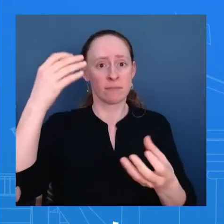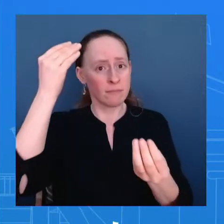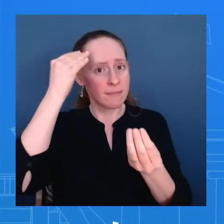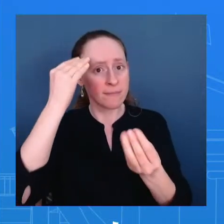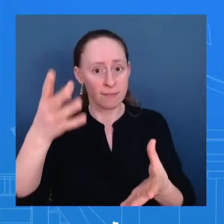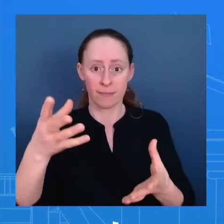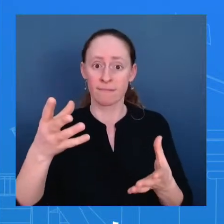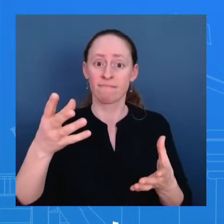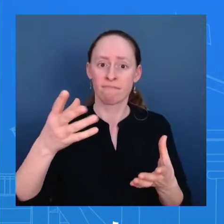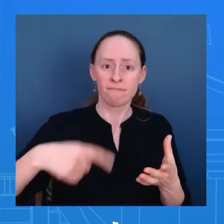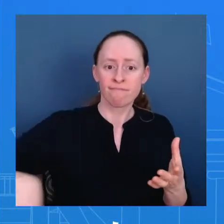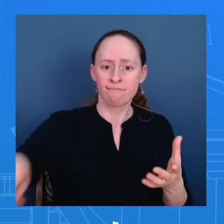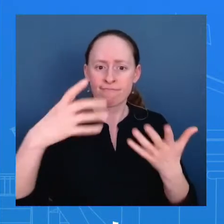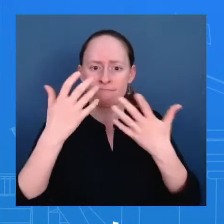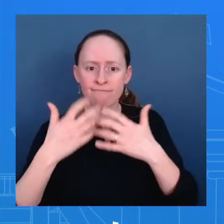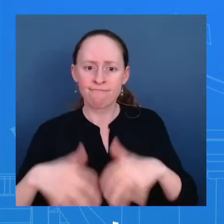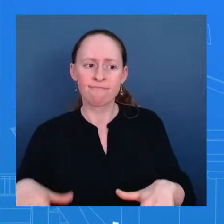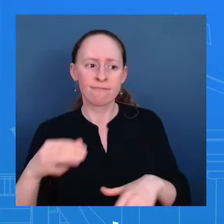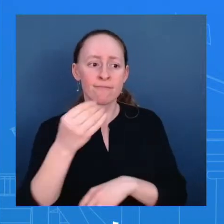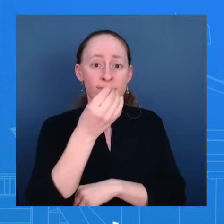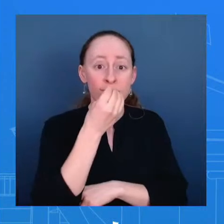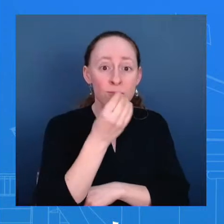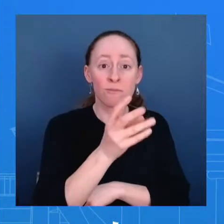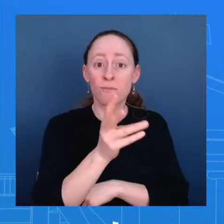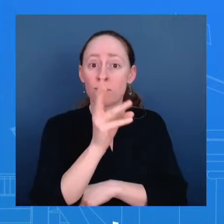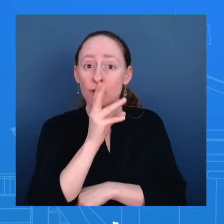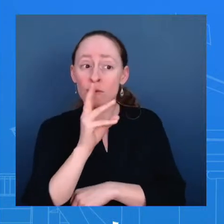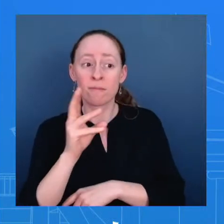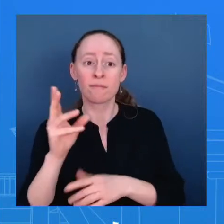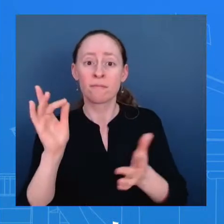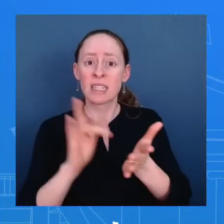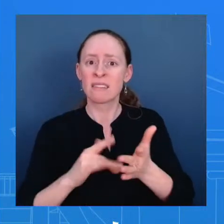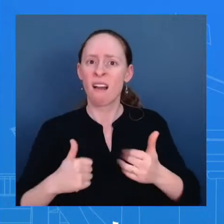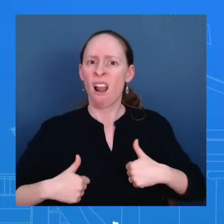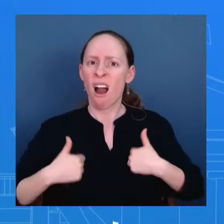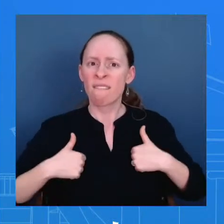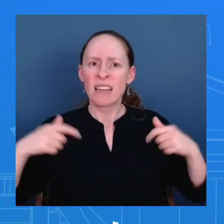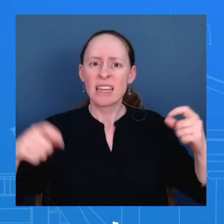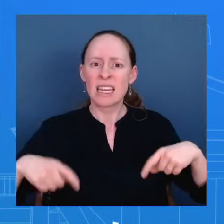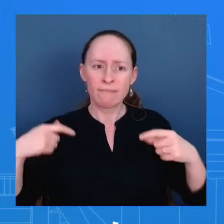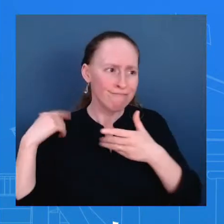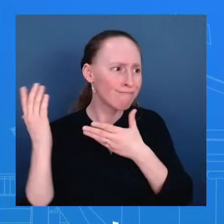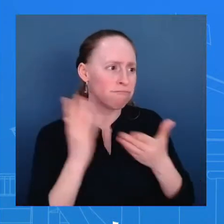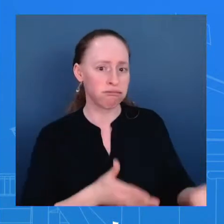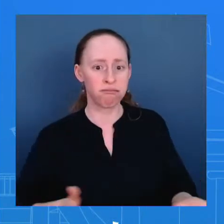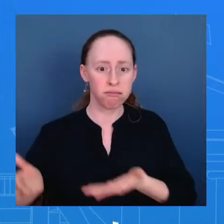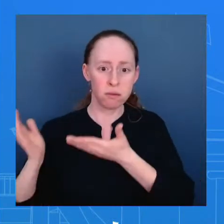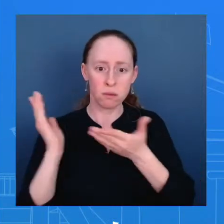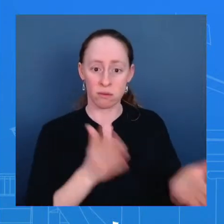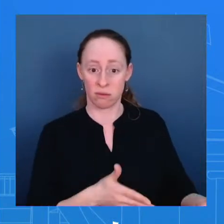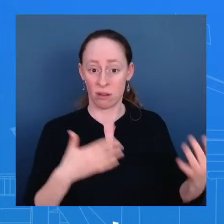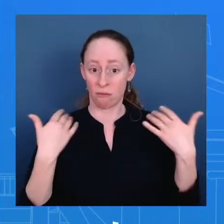with over $170 million since October 2022nd. We understand the situation is dire in Haiti.